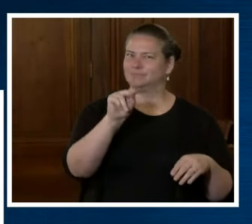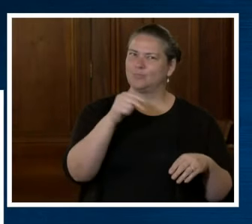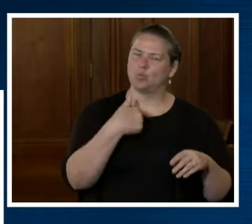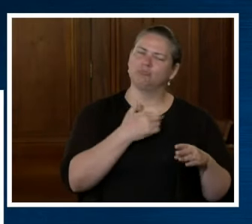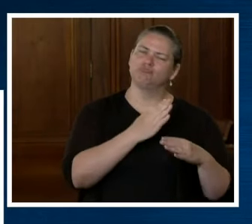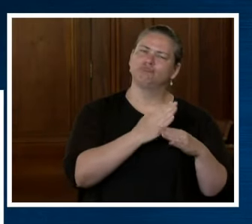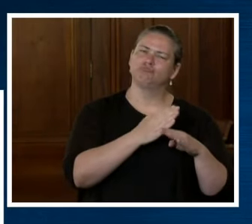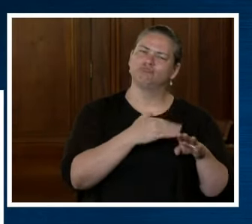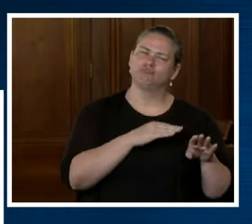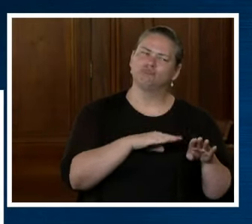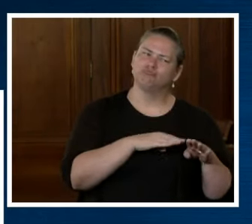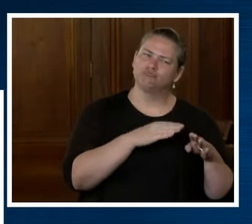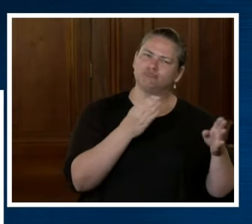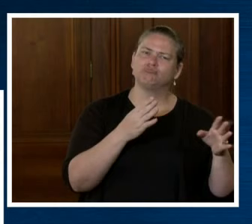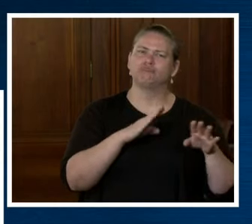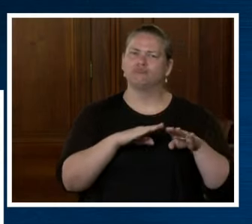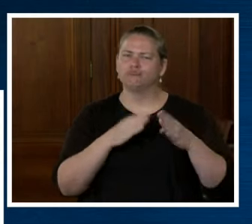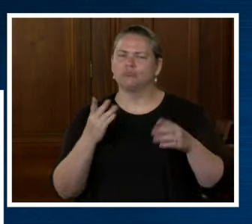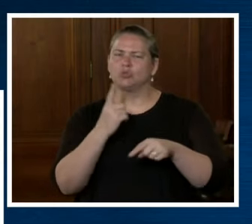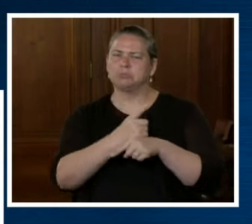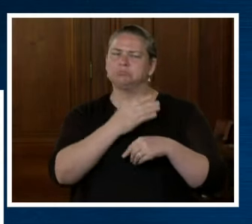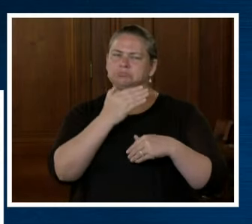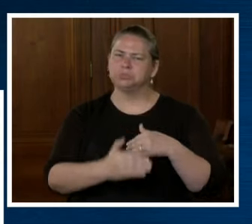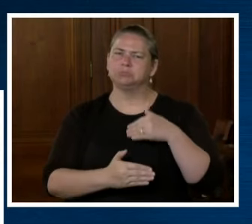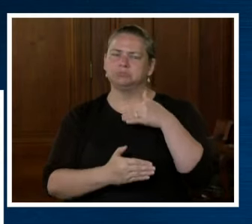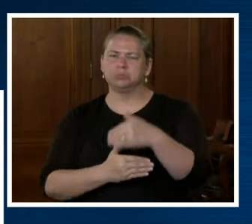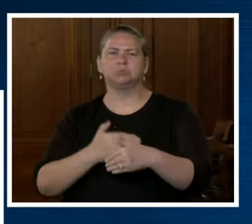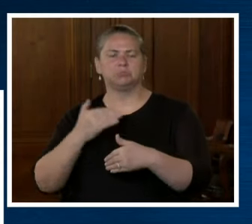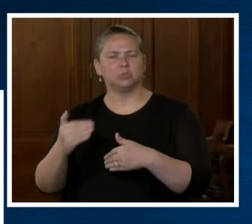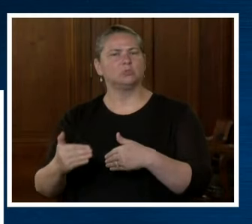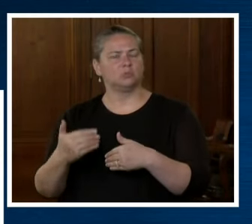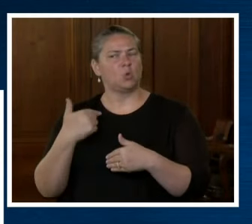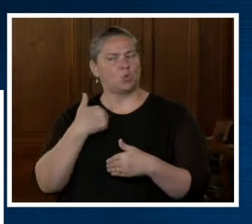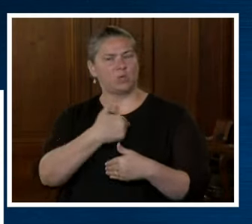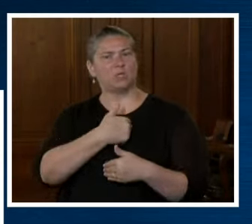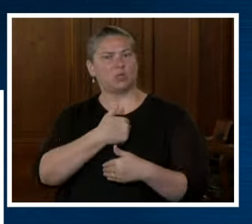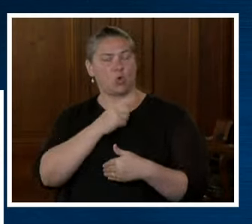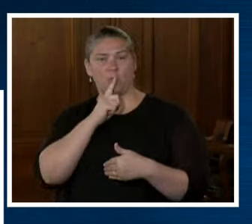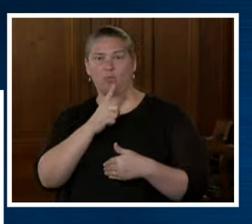GOOD RESPONSE TO A PANDEMIC, IT